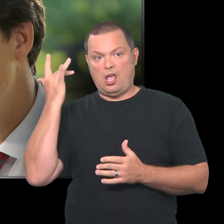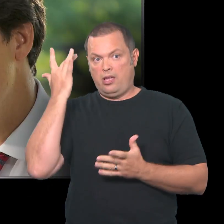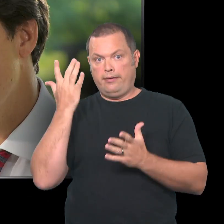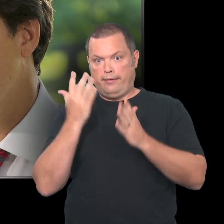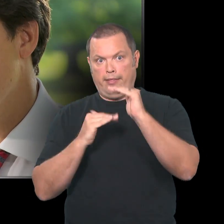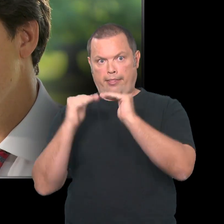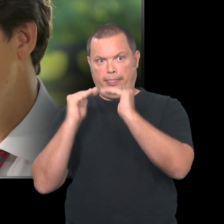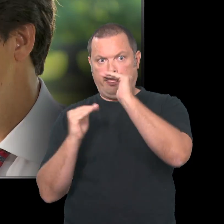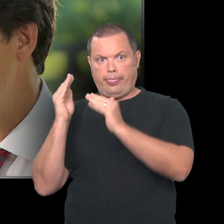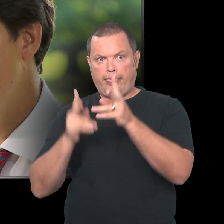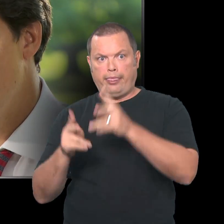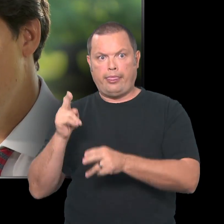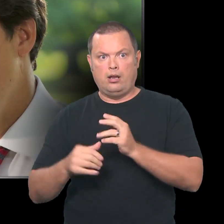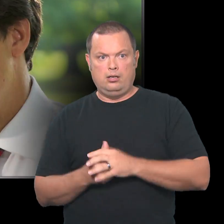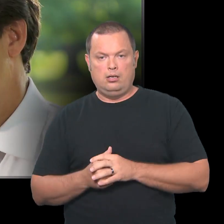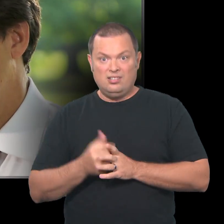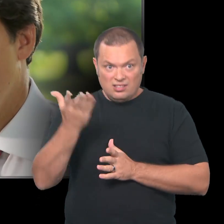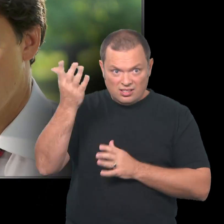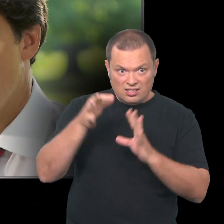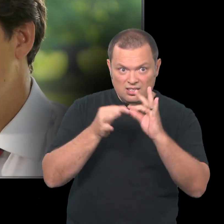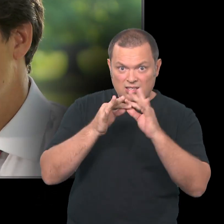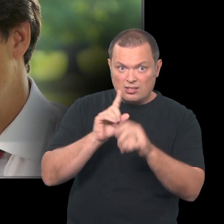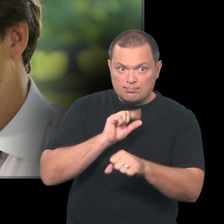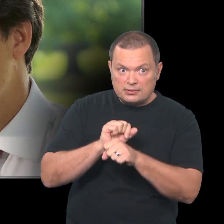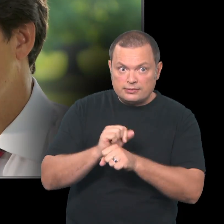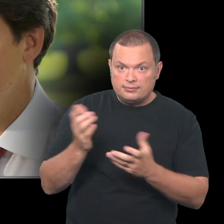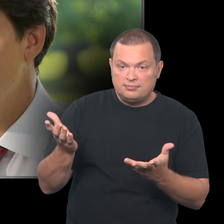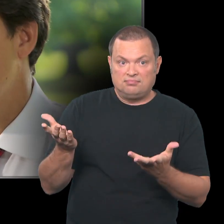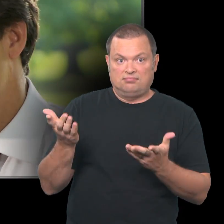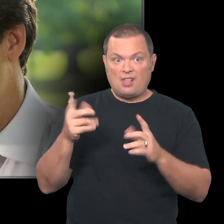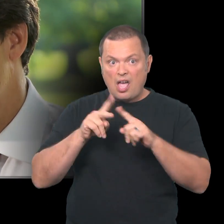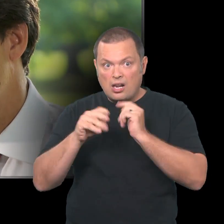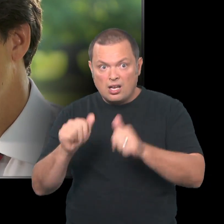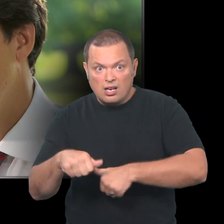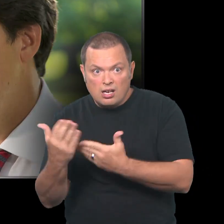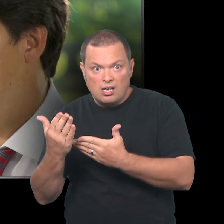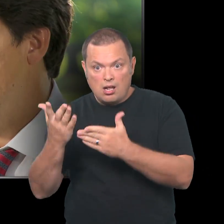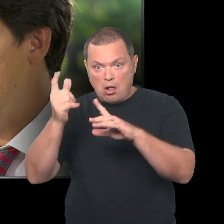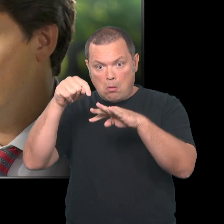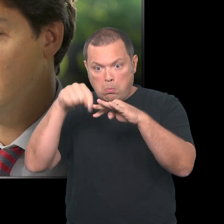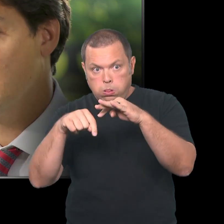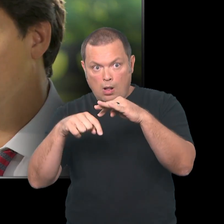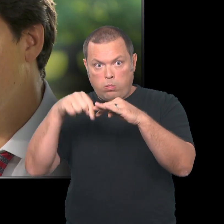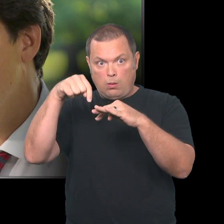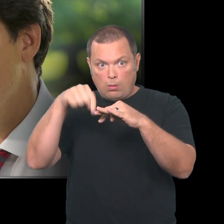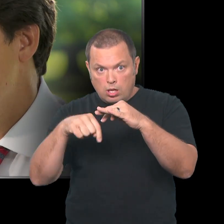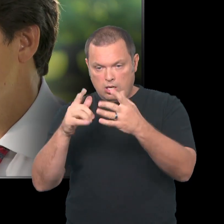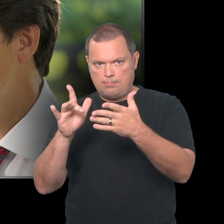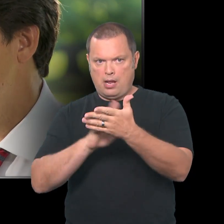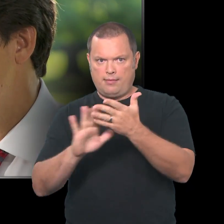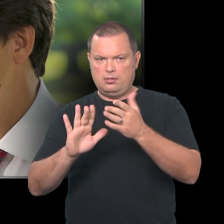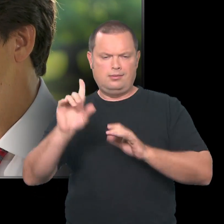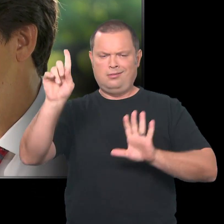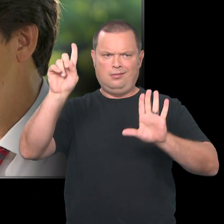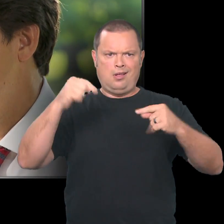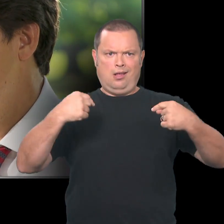if he's going to achieve that. There is a huge difference between them, who are proposing cuts and even austerity,